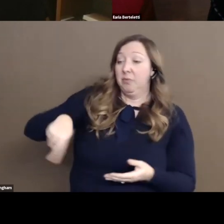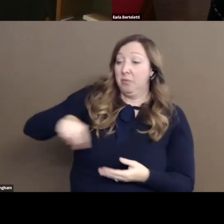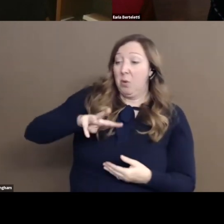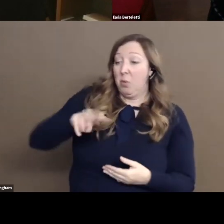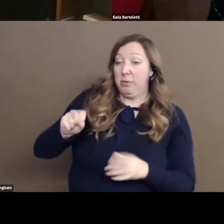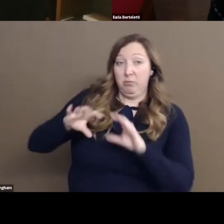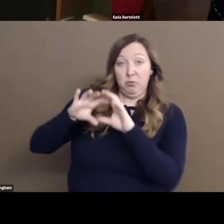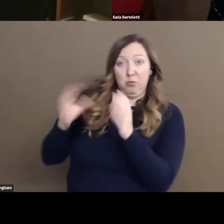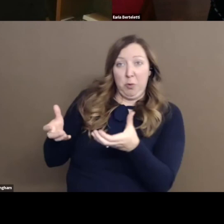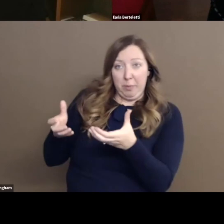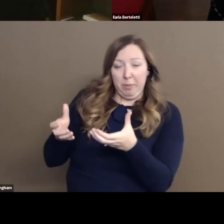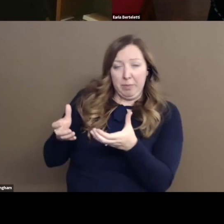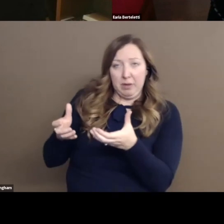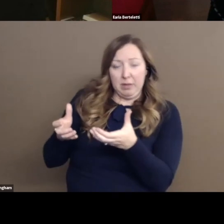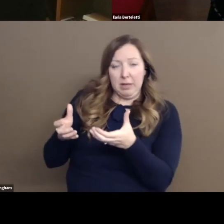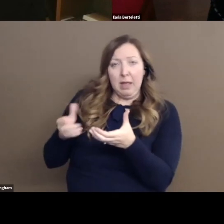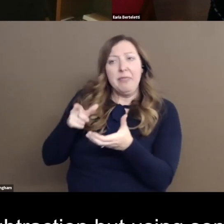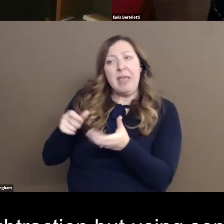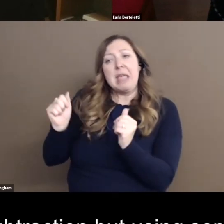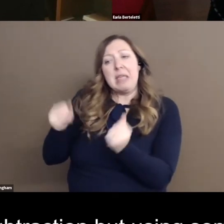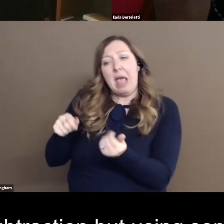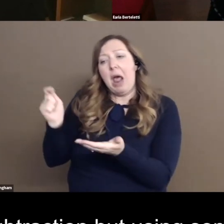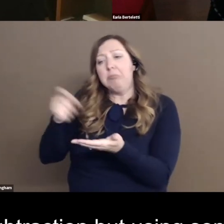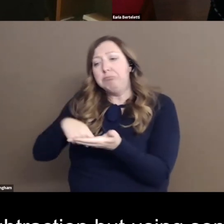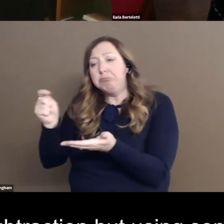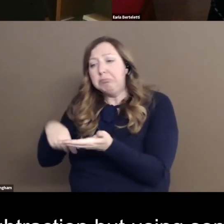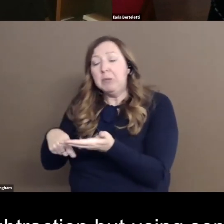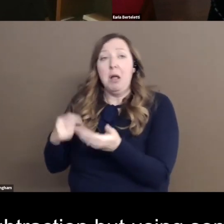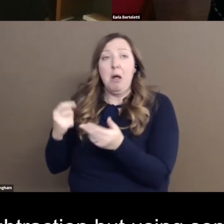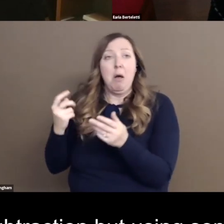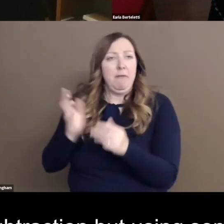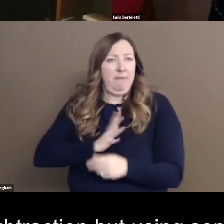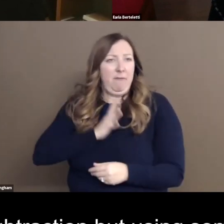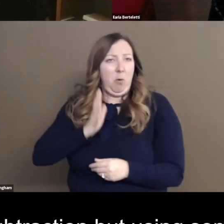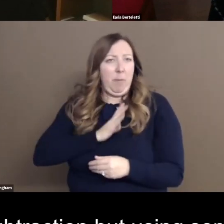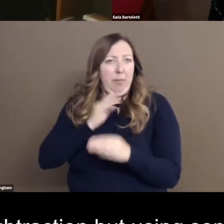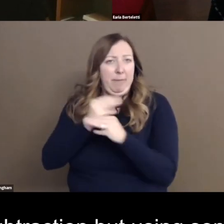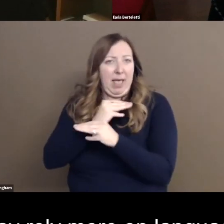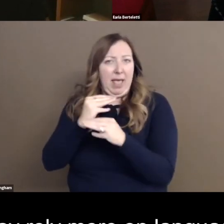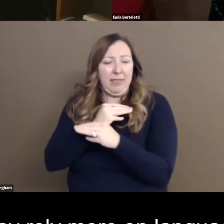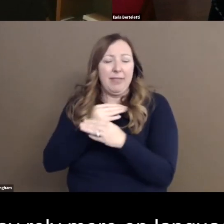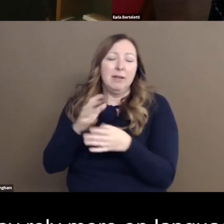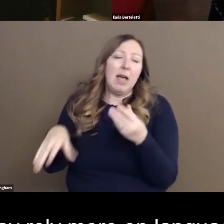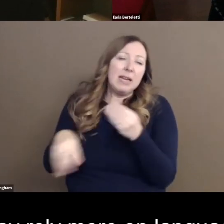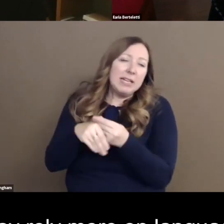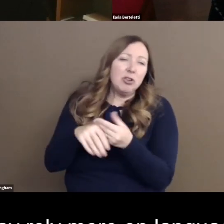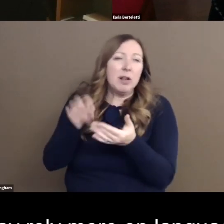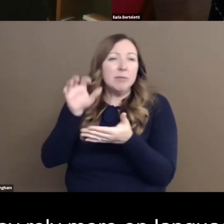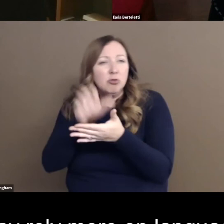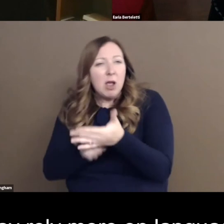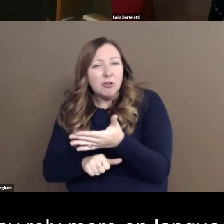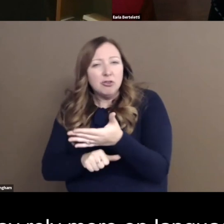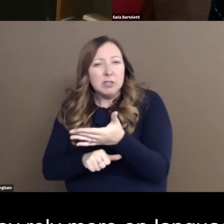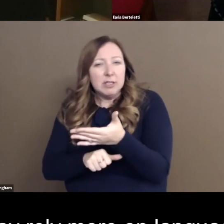some of the formal math problems like addition stress and using symbolic somewhat differently they may rely more